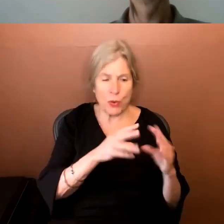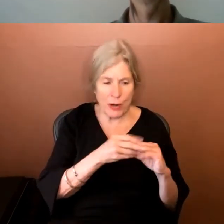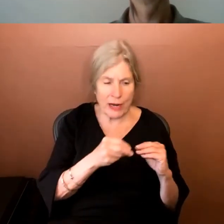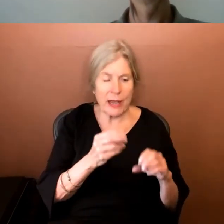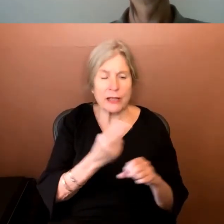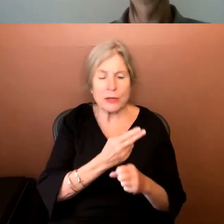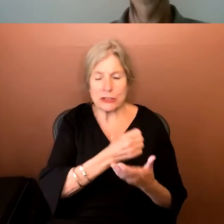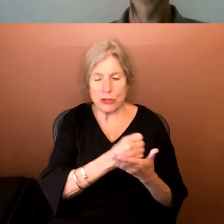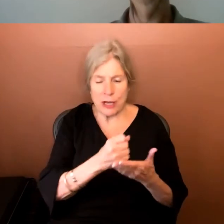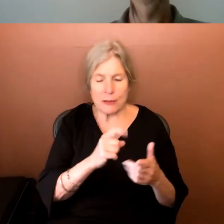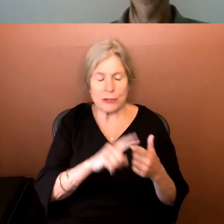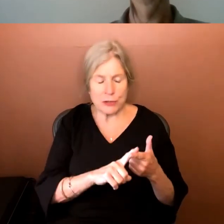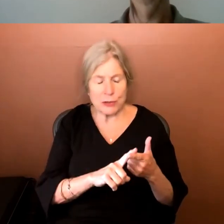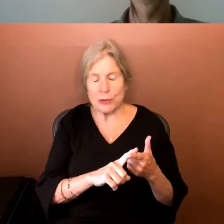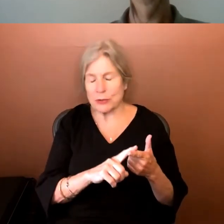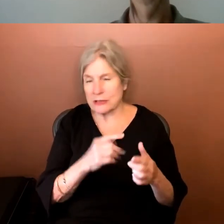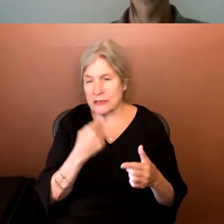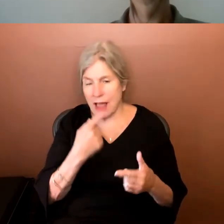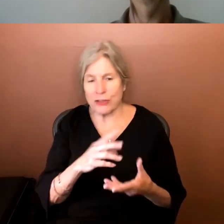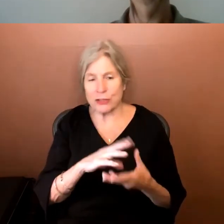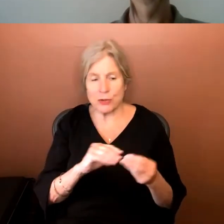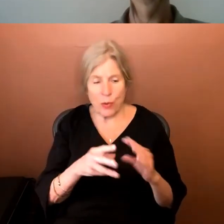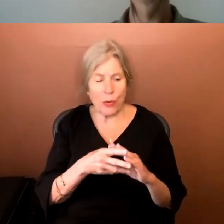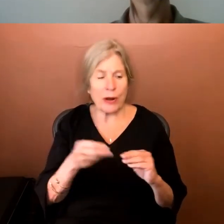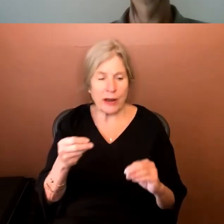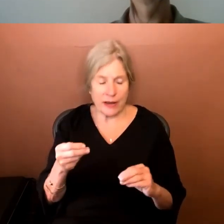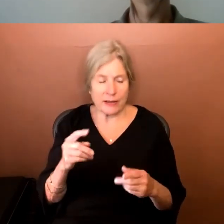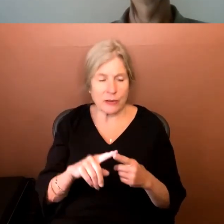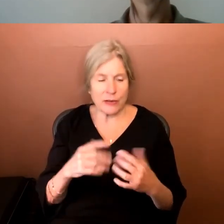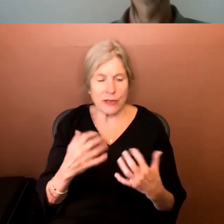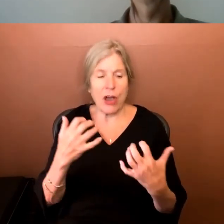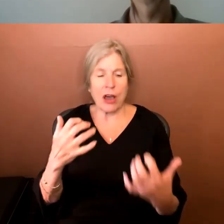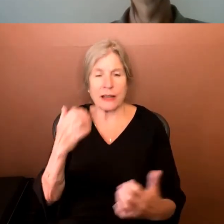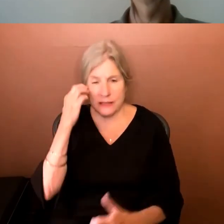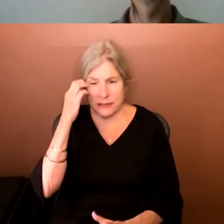that to the artist it can definitely be done. Joshua Miele: I think that's the approach